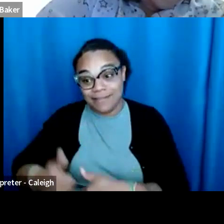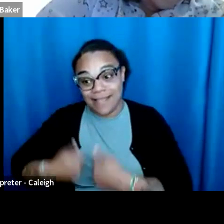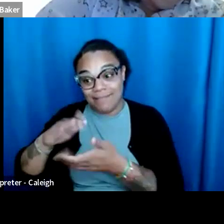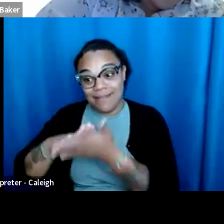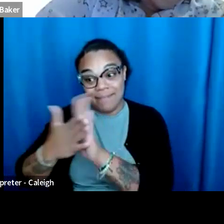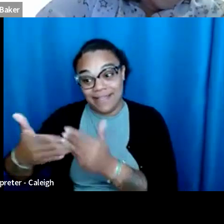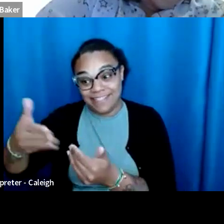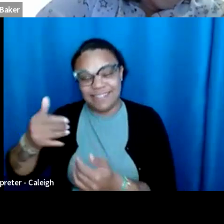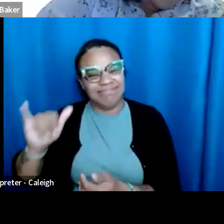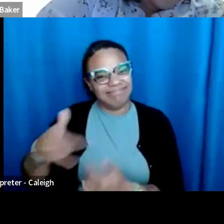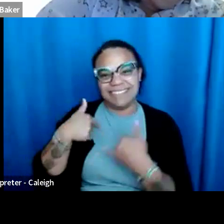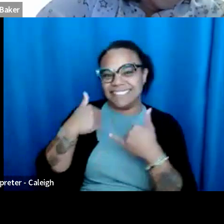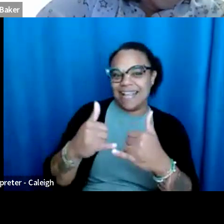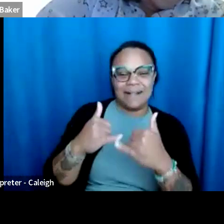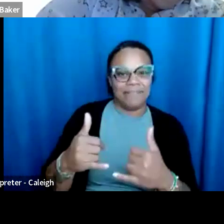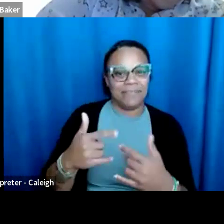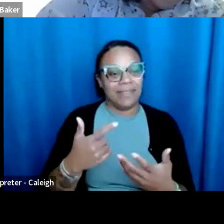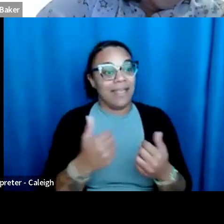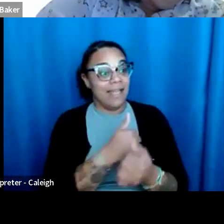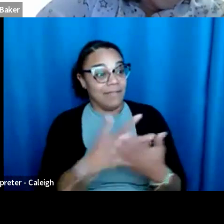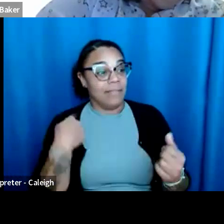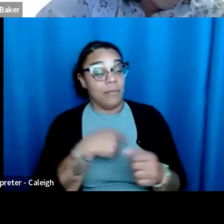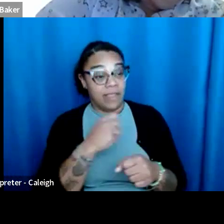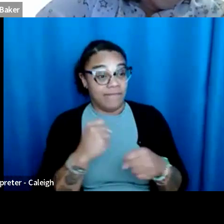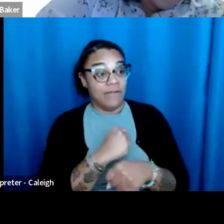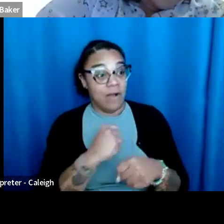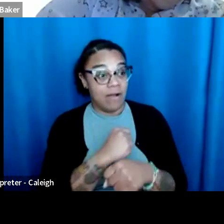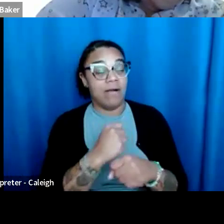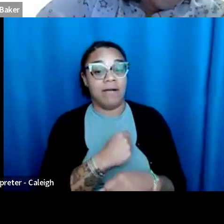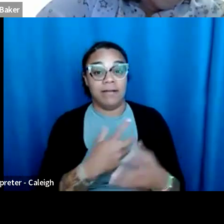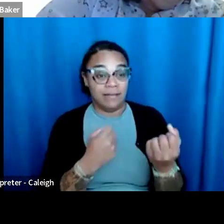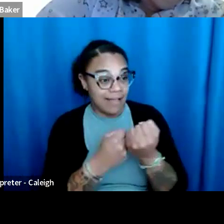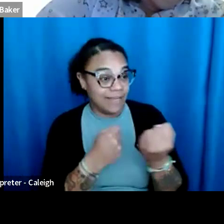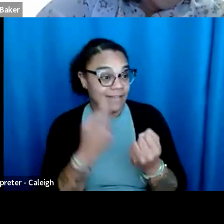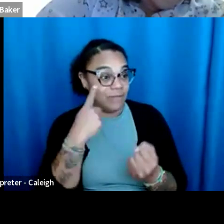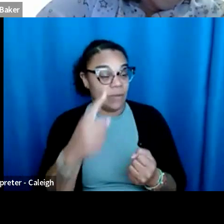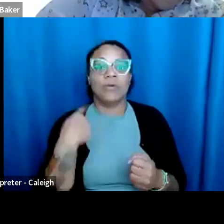or this generation of the things that we've had to fight for and advocate for, that we're paving the way for the next generation.